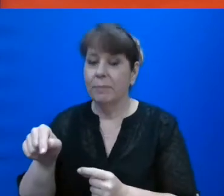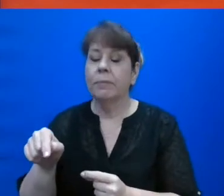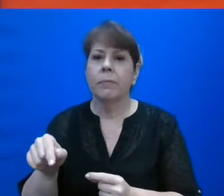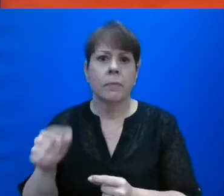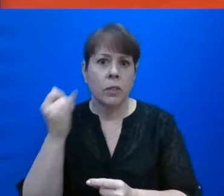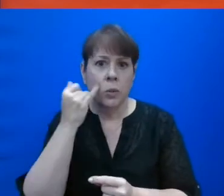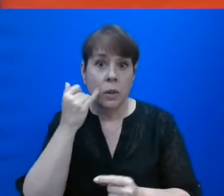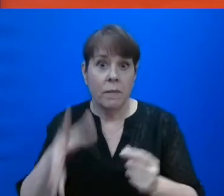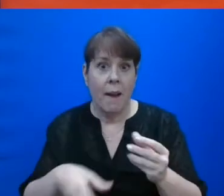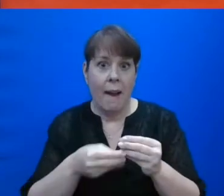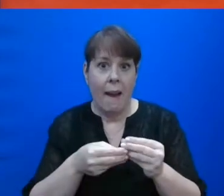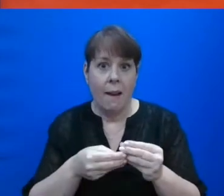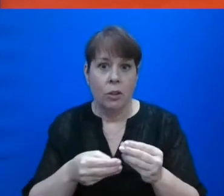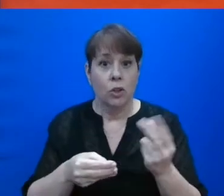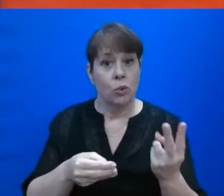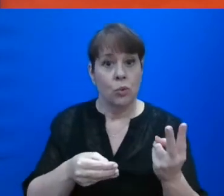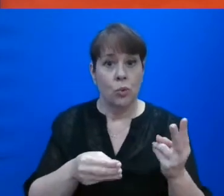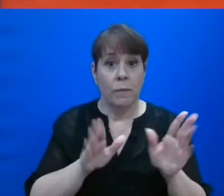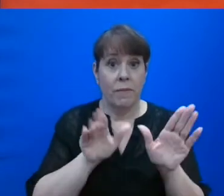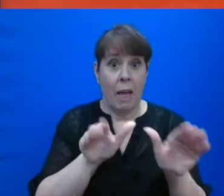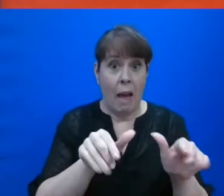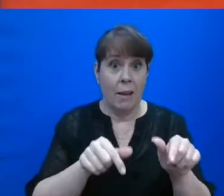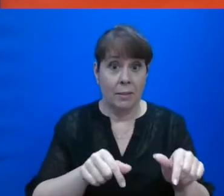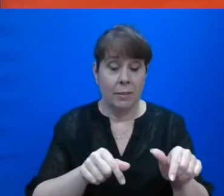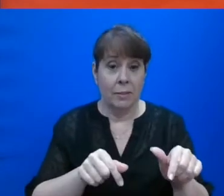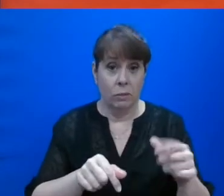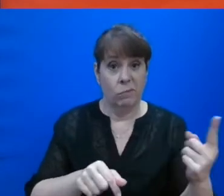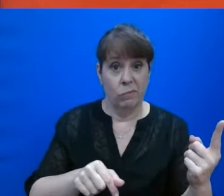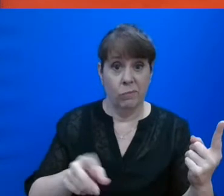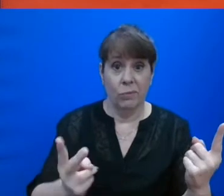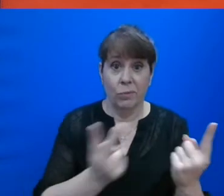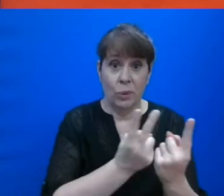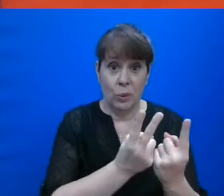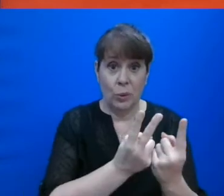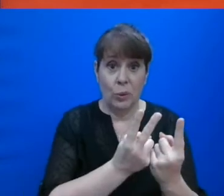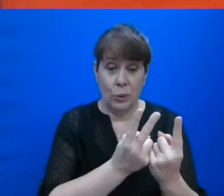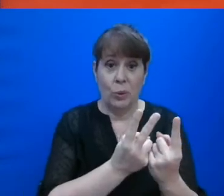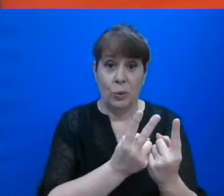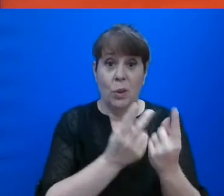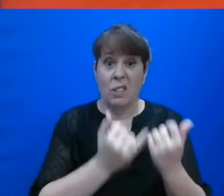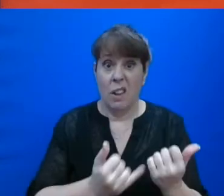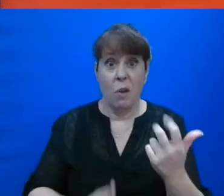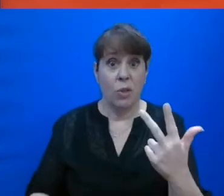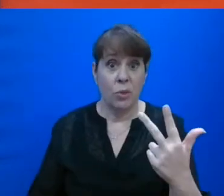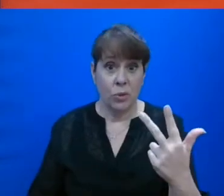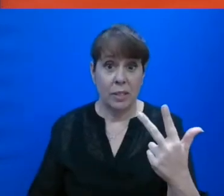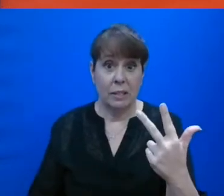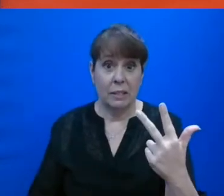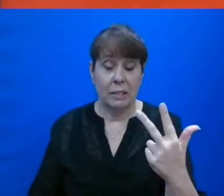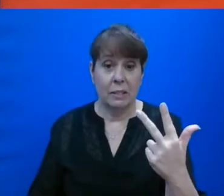FLIES TO THE JAR? NOW, I HAVE THREE FLIES AND TWO